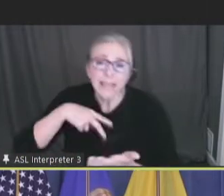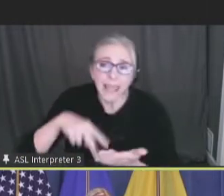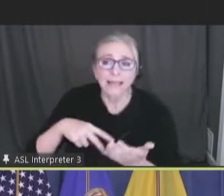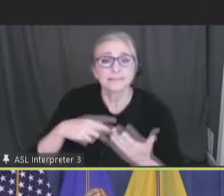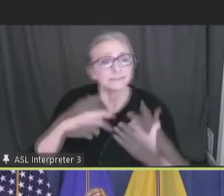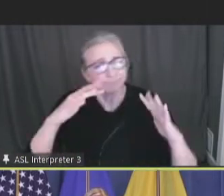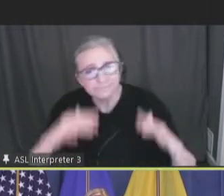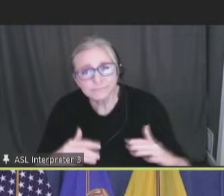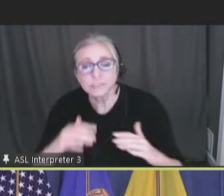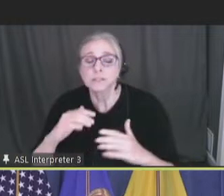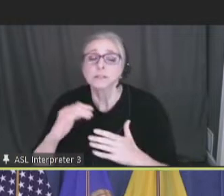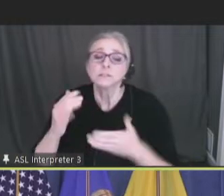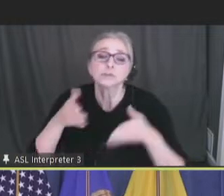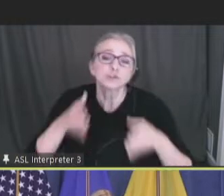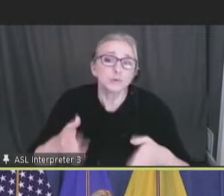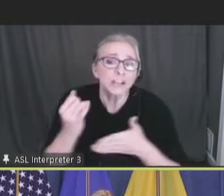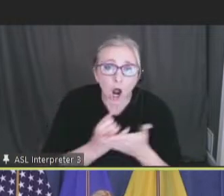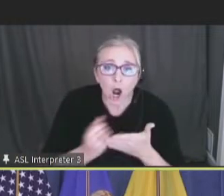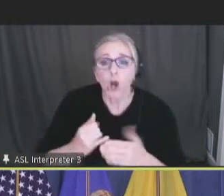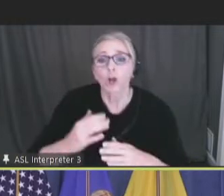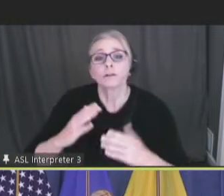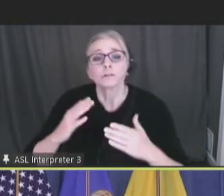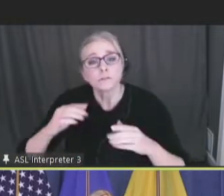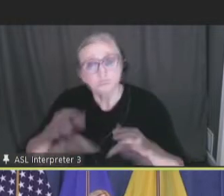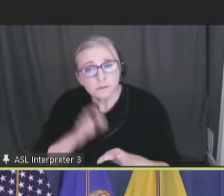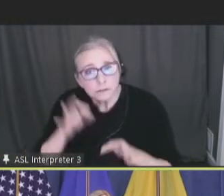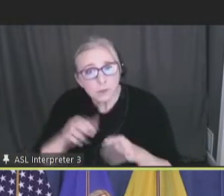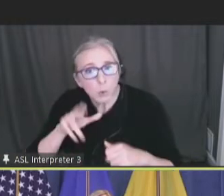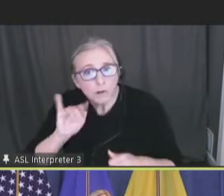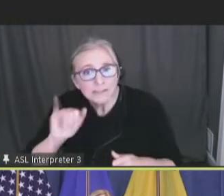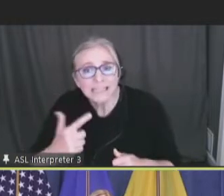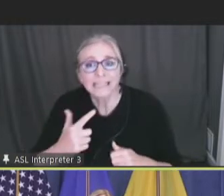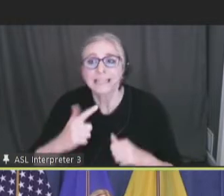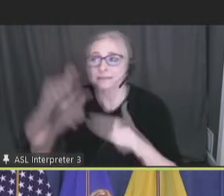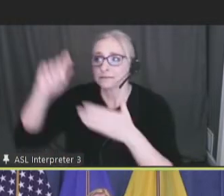murals, poetry, and quilting. I wanted to highlight a few of the projects from the